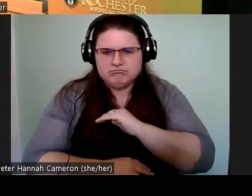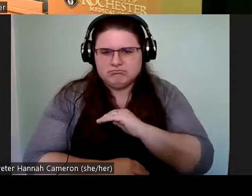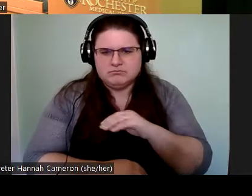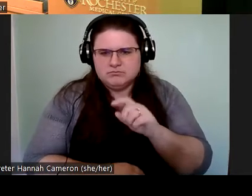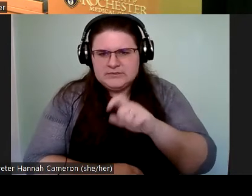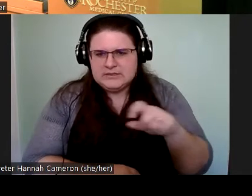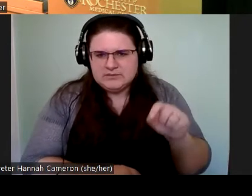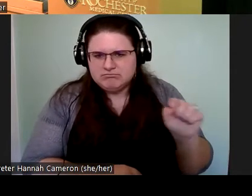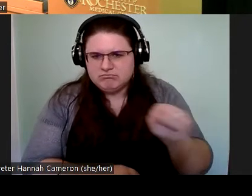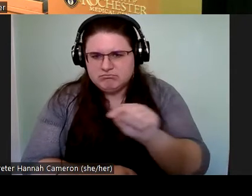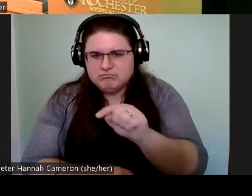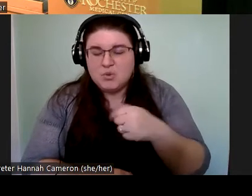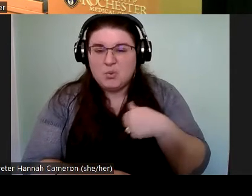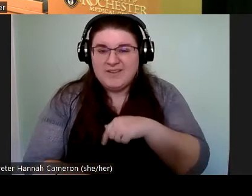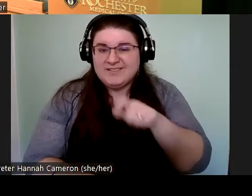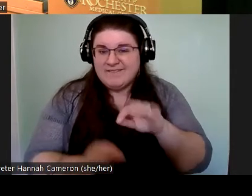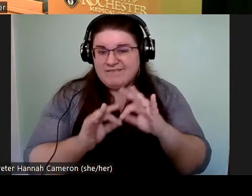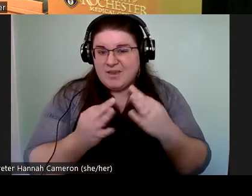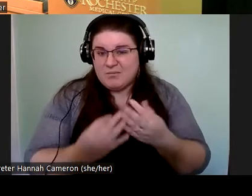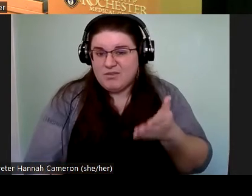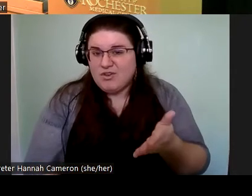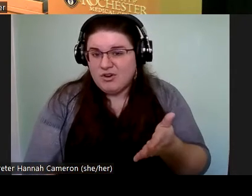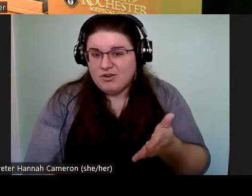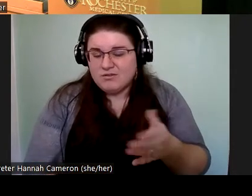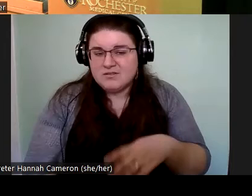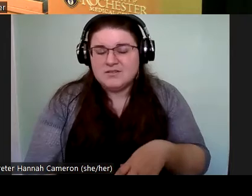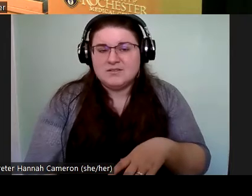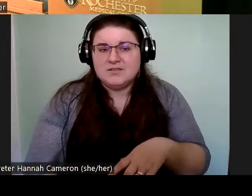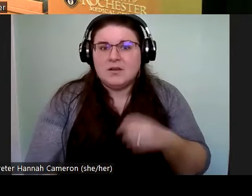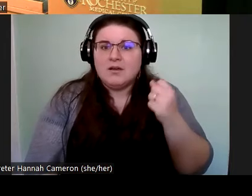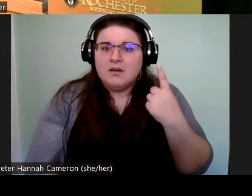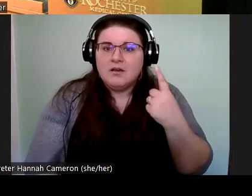need families right to be there um and then you need to understand their frustration when they